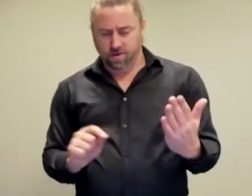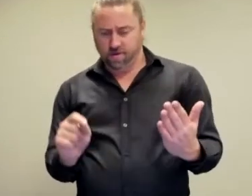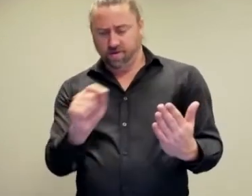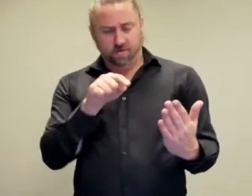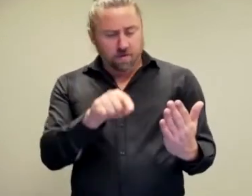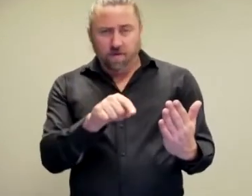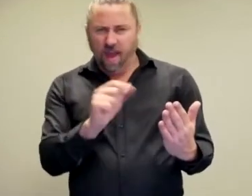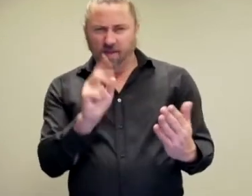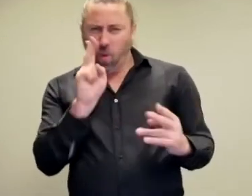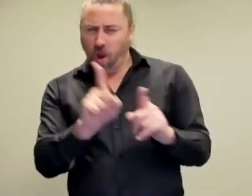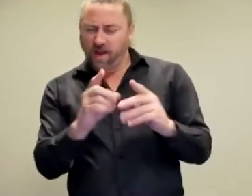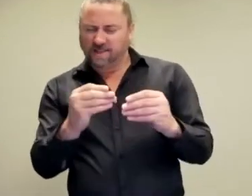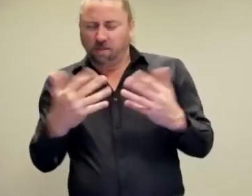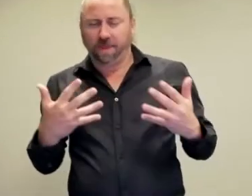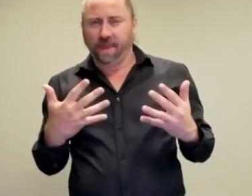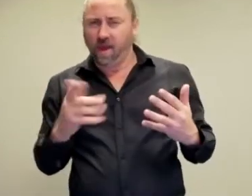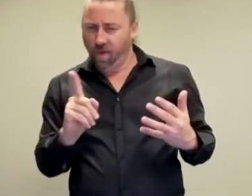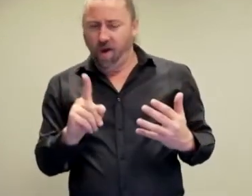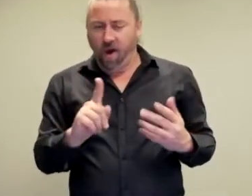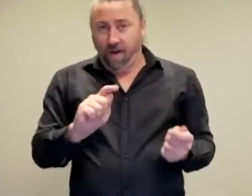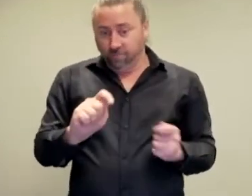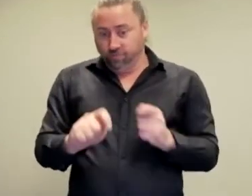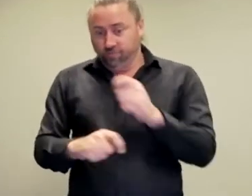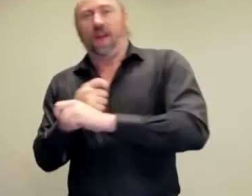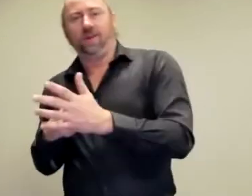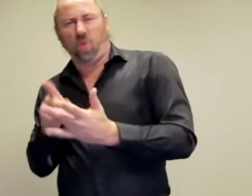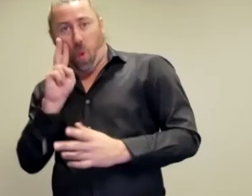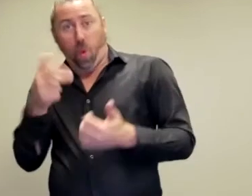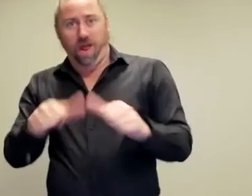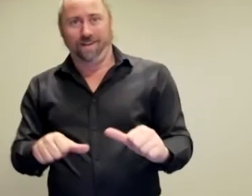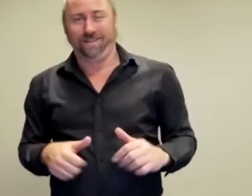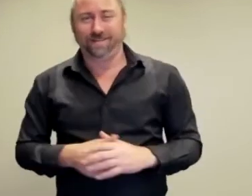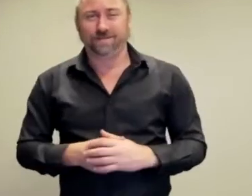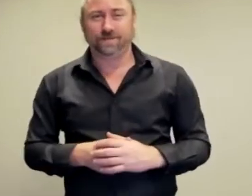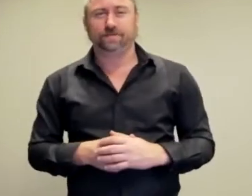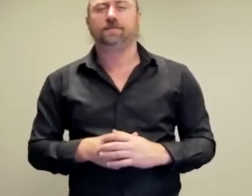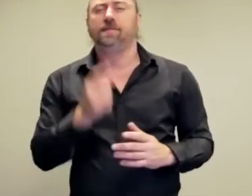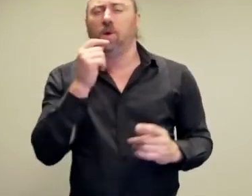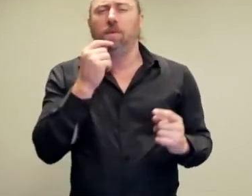transform it into the resemblance I’m now going to skim over some works